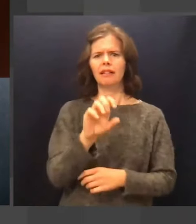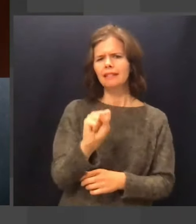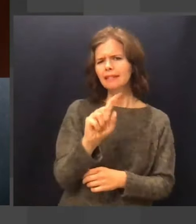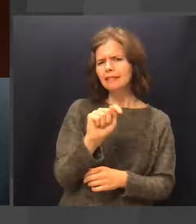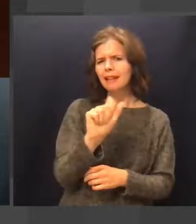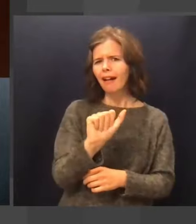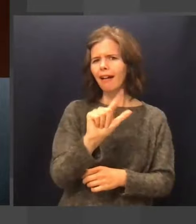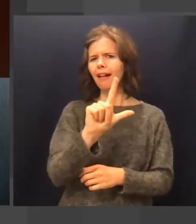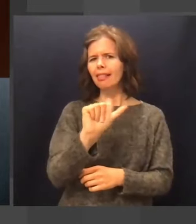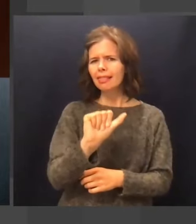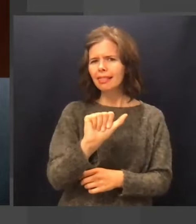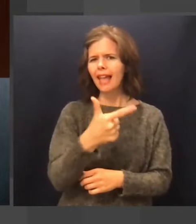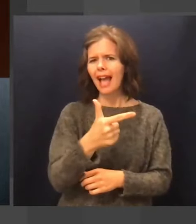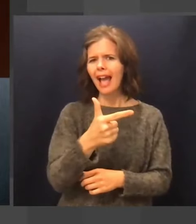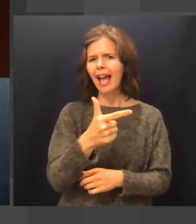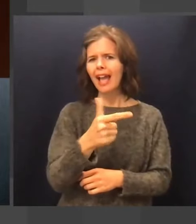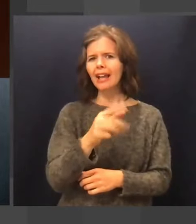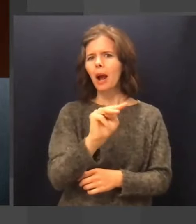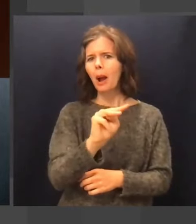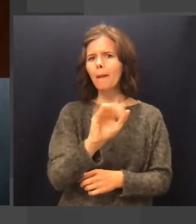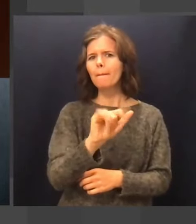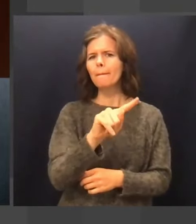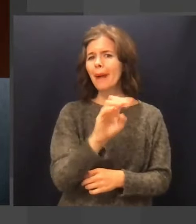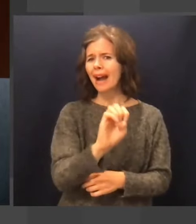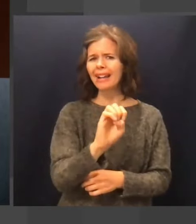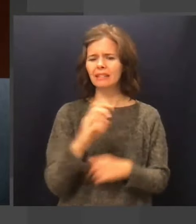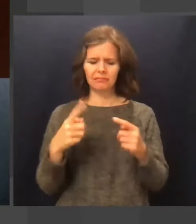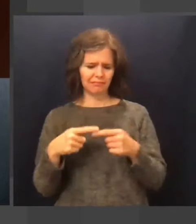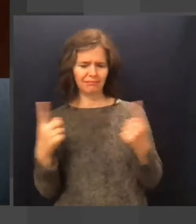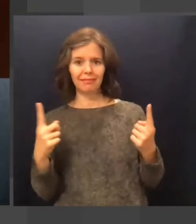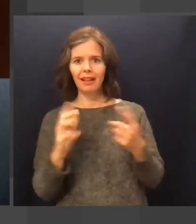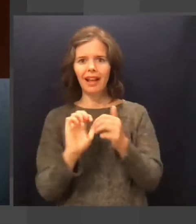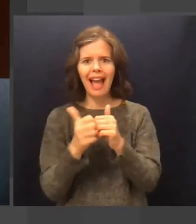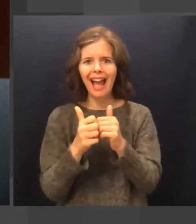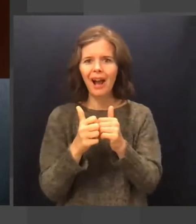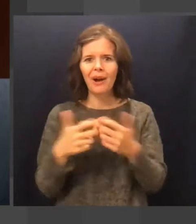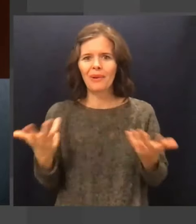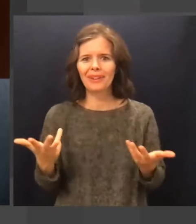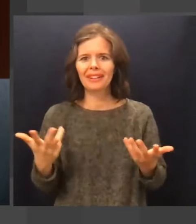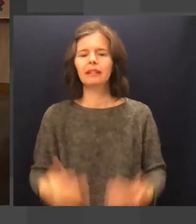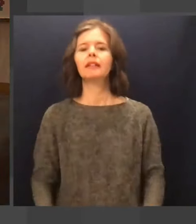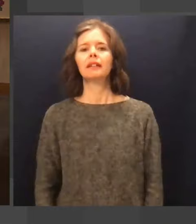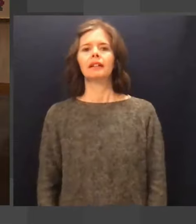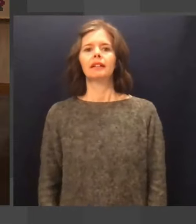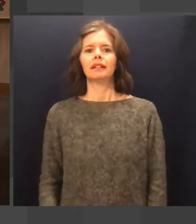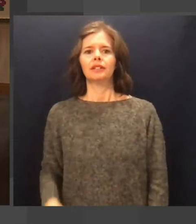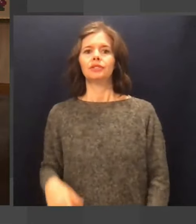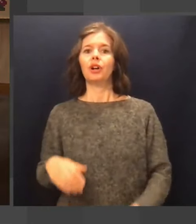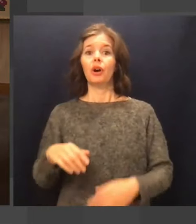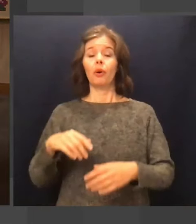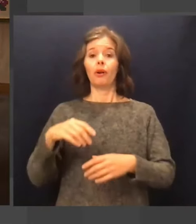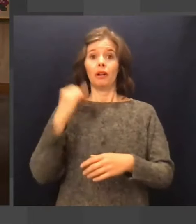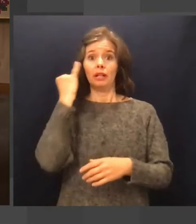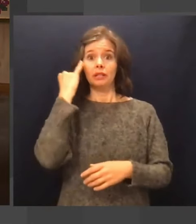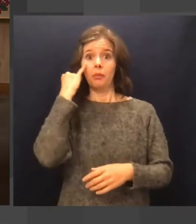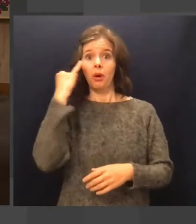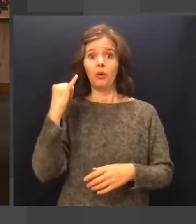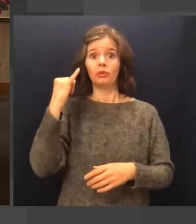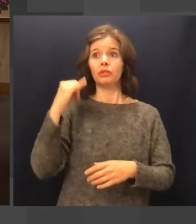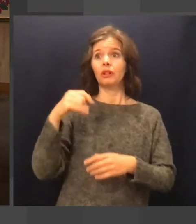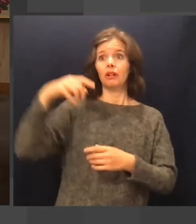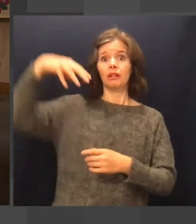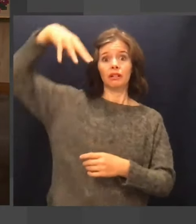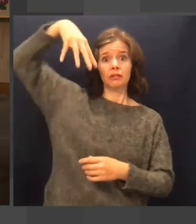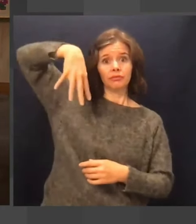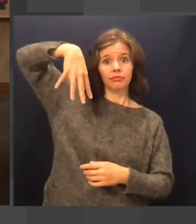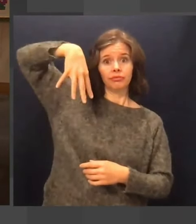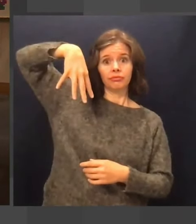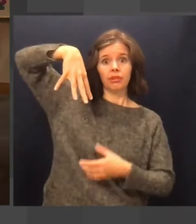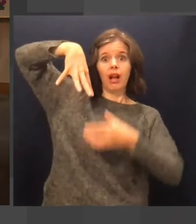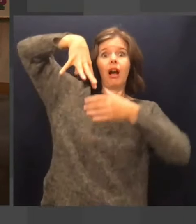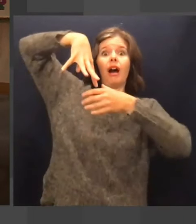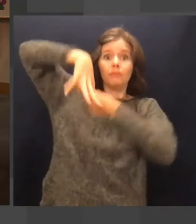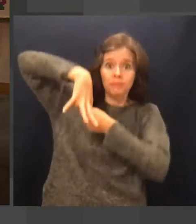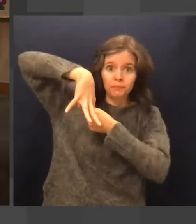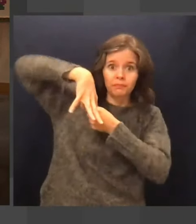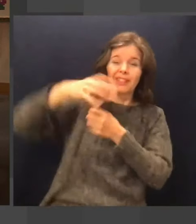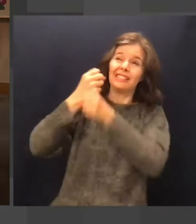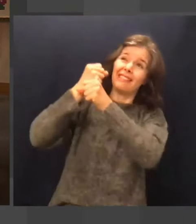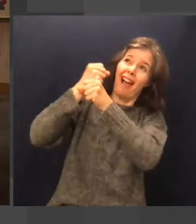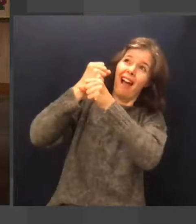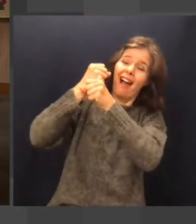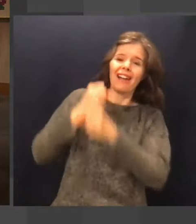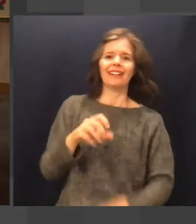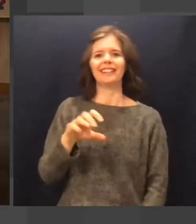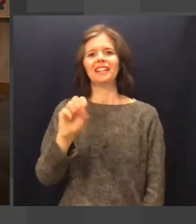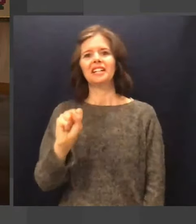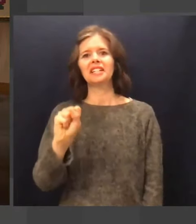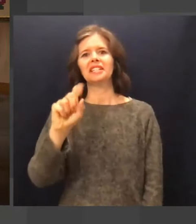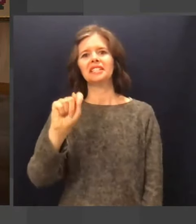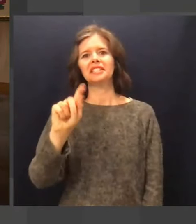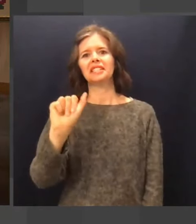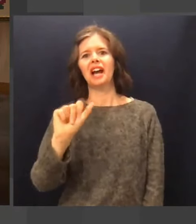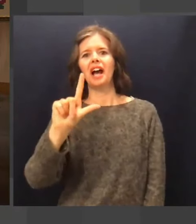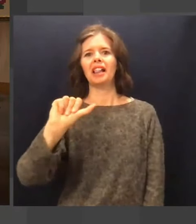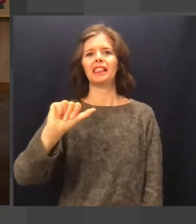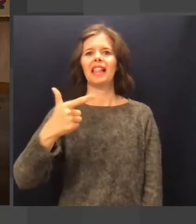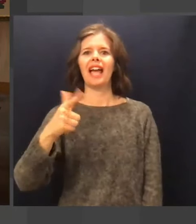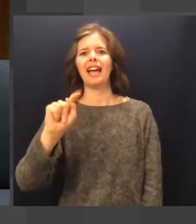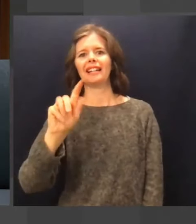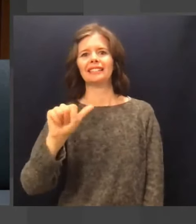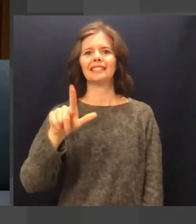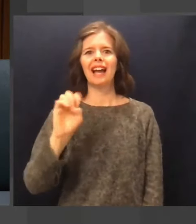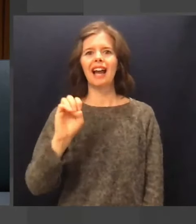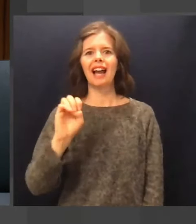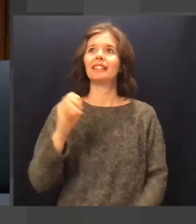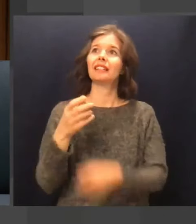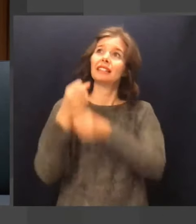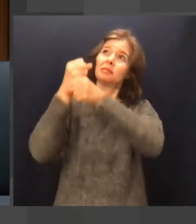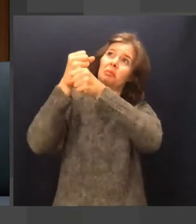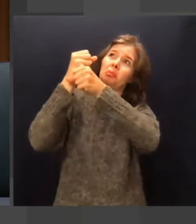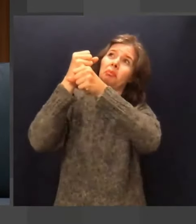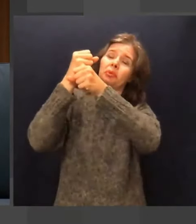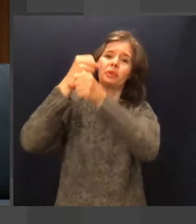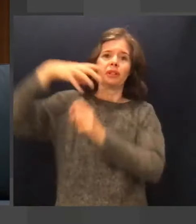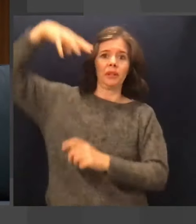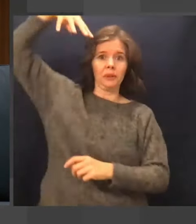STALACTITES AND AT -- STALACTIT.